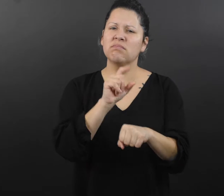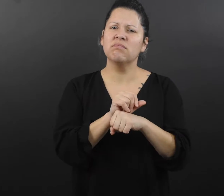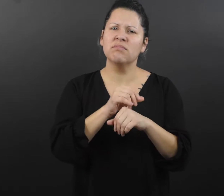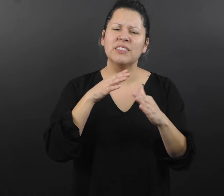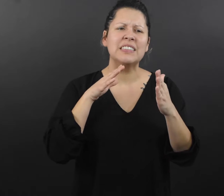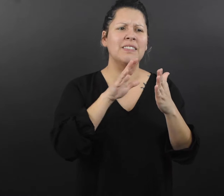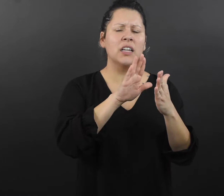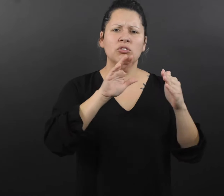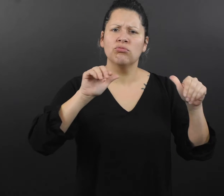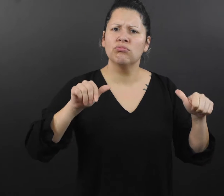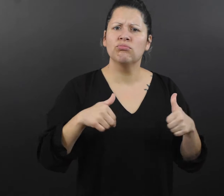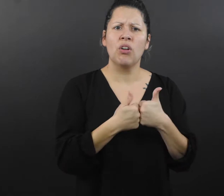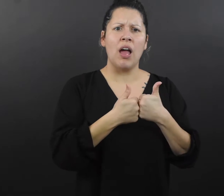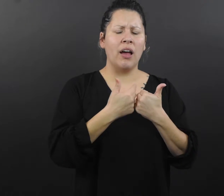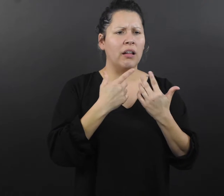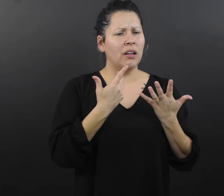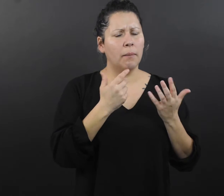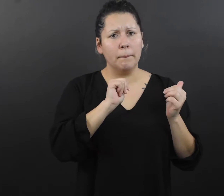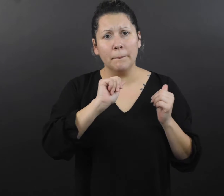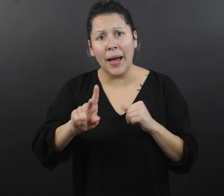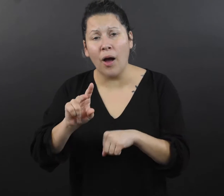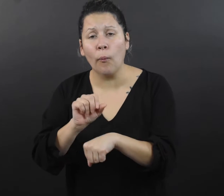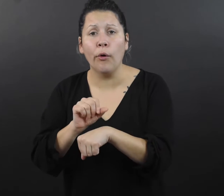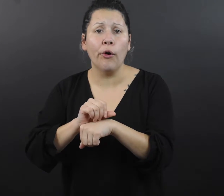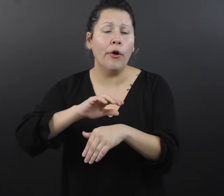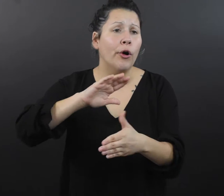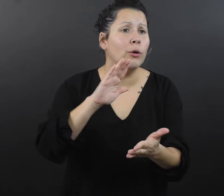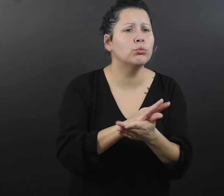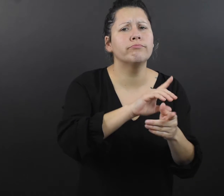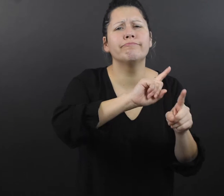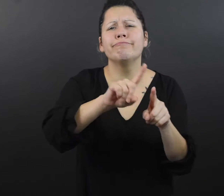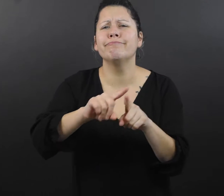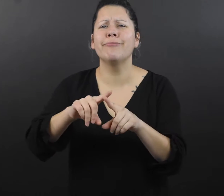returning to work, school, and other activities that allow them to thrive.